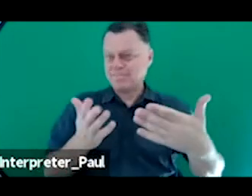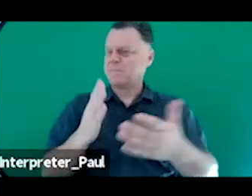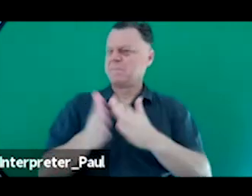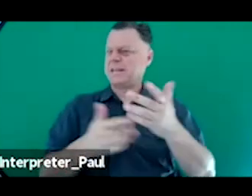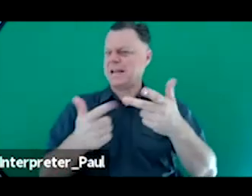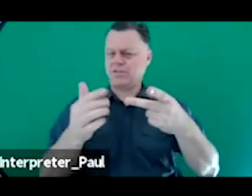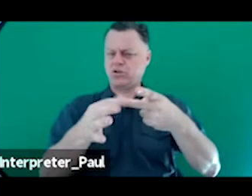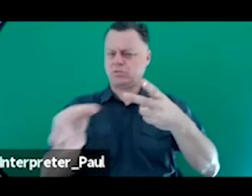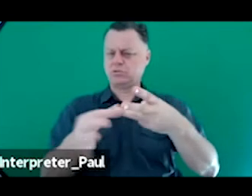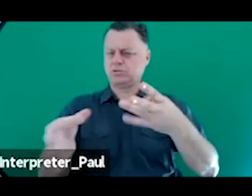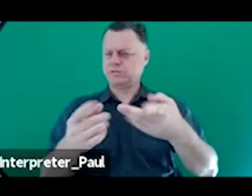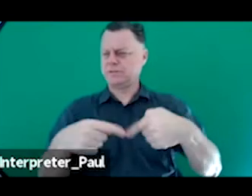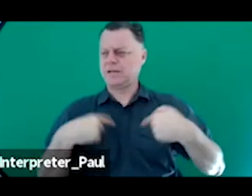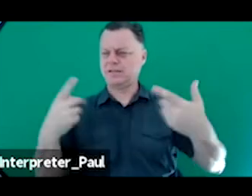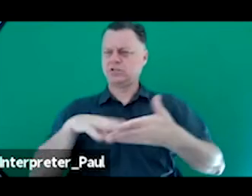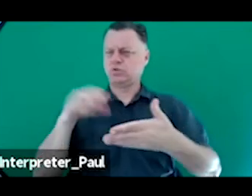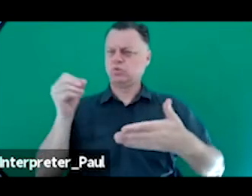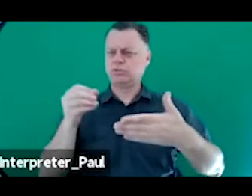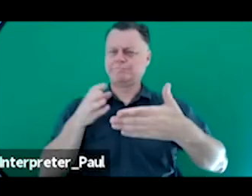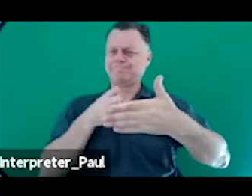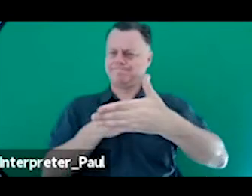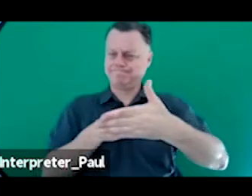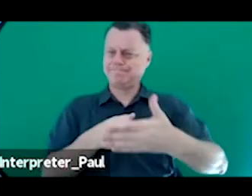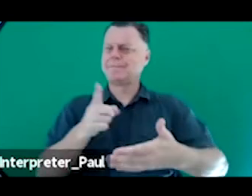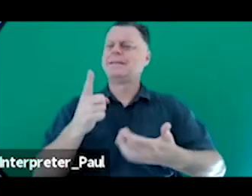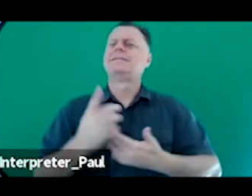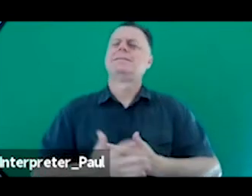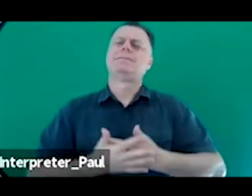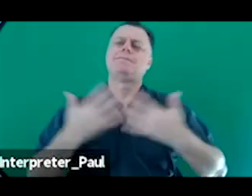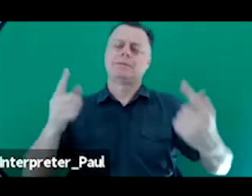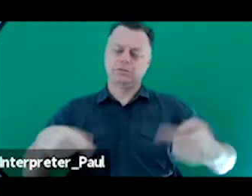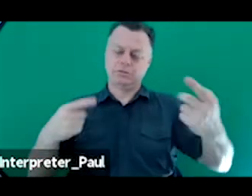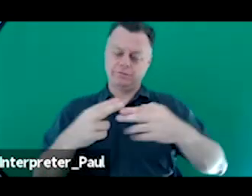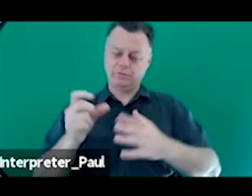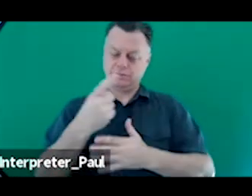options for folks. And here is one of the biggest challenges for disability service providers.